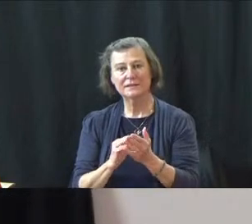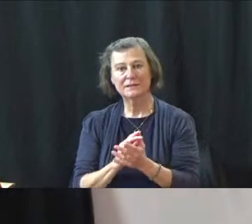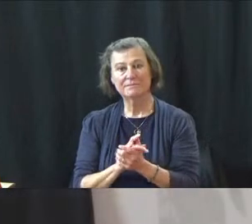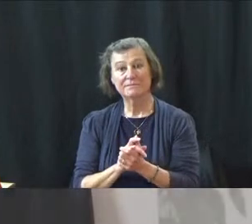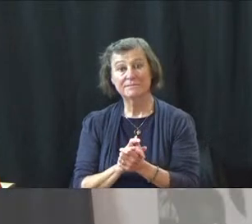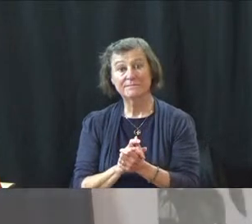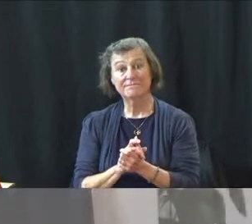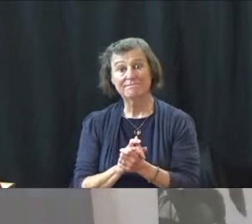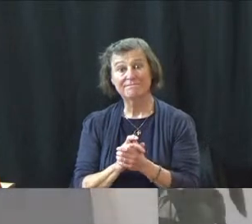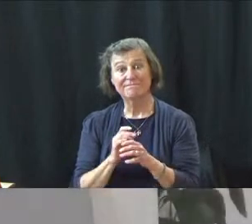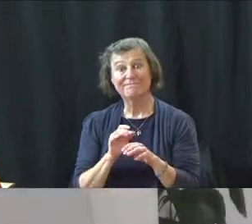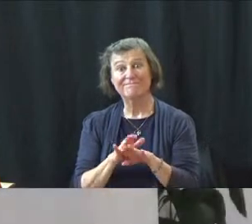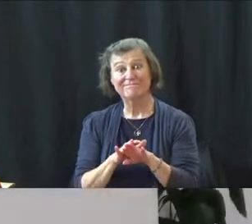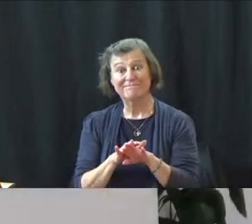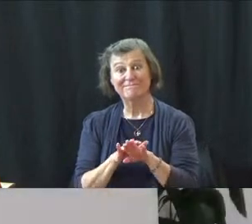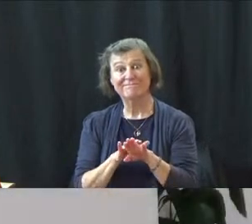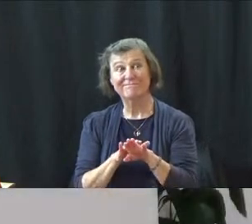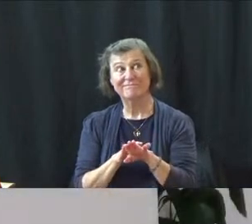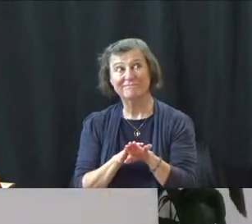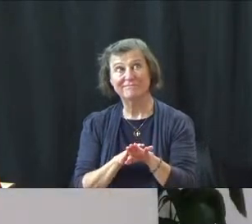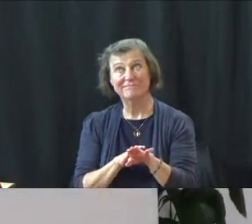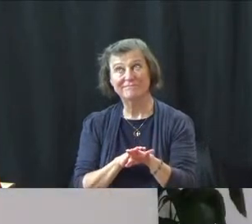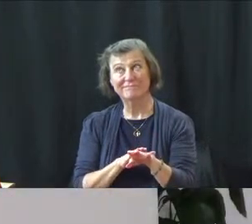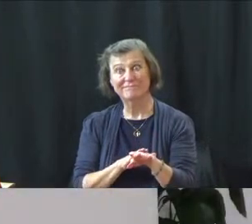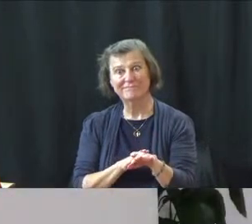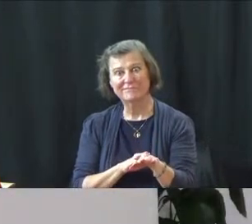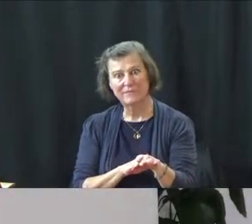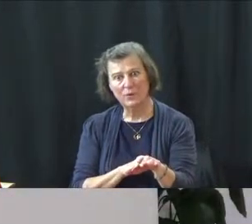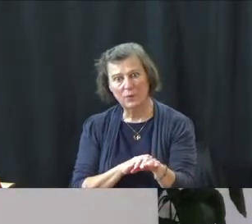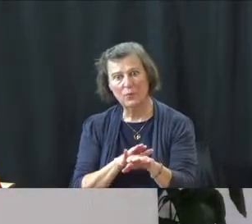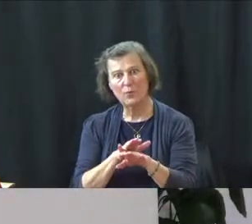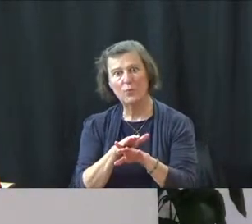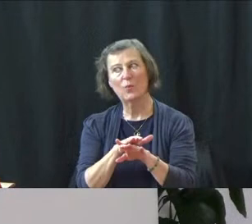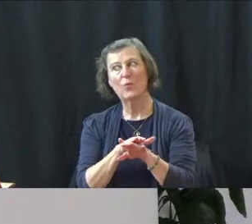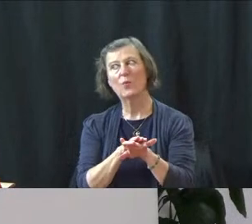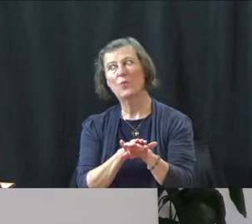It's going slow, very slow.